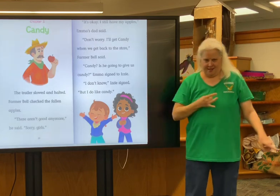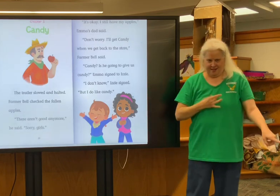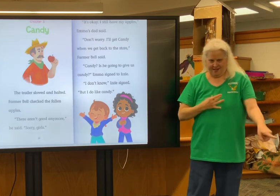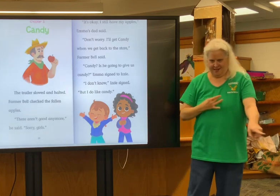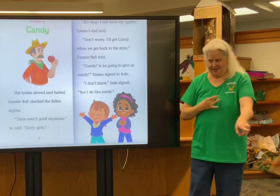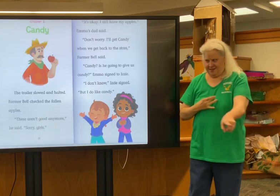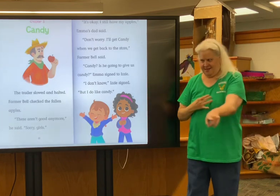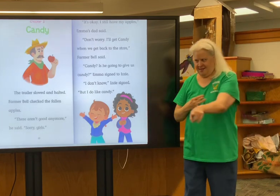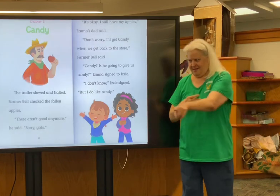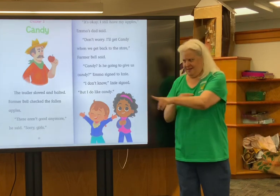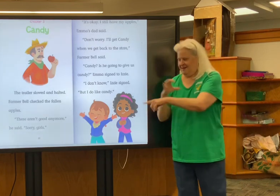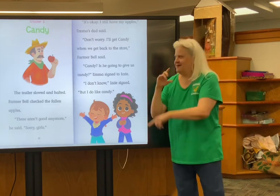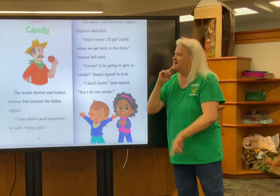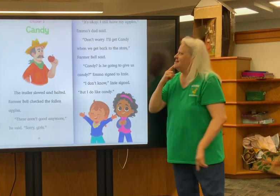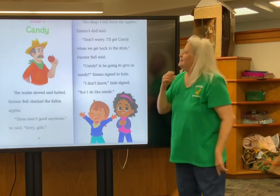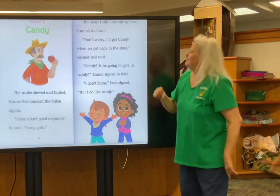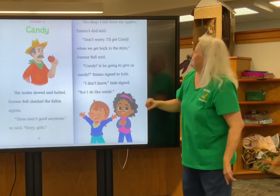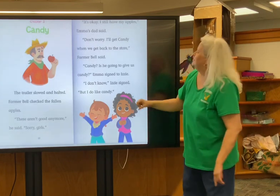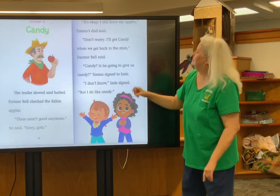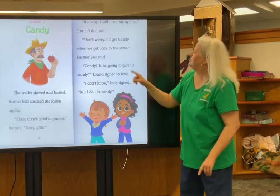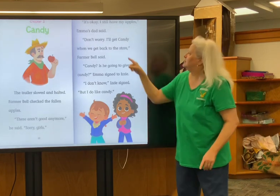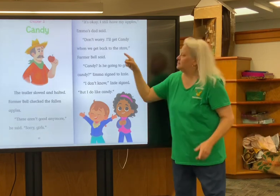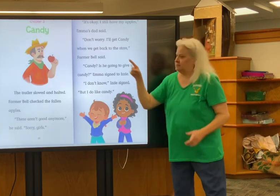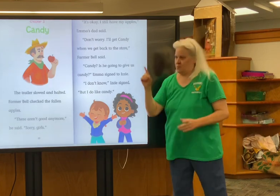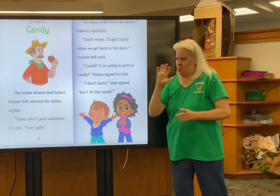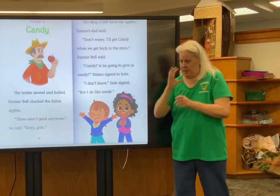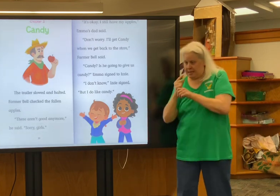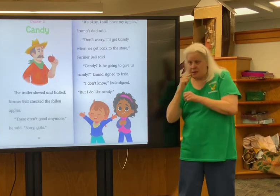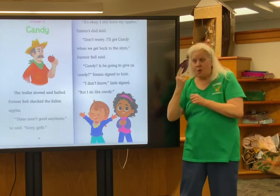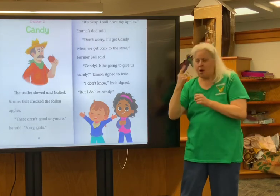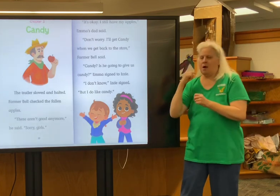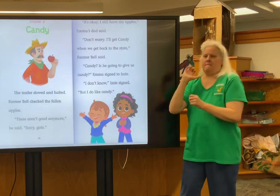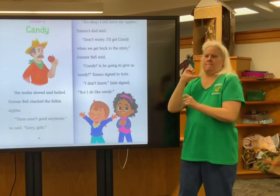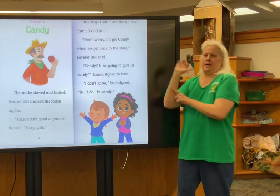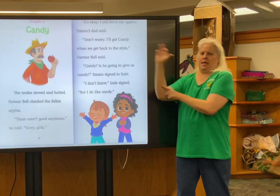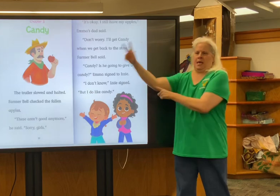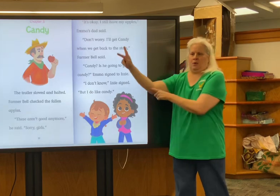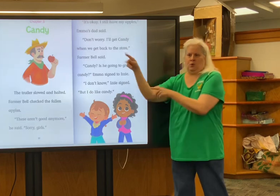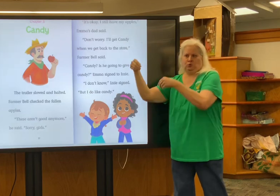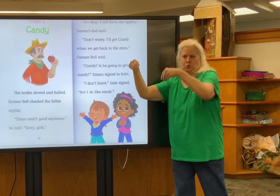"Don't worry. I'll get Candy when we get back to the store," Farmer Bell said.